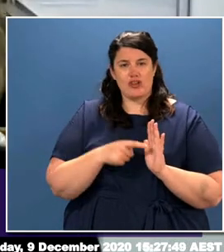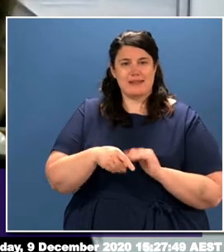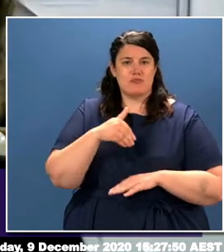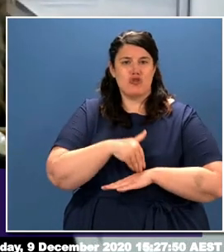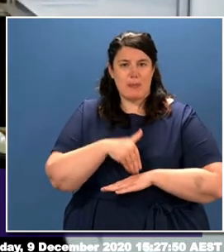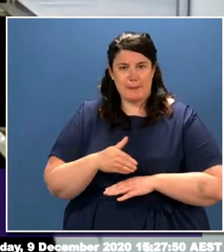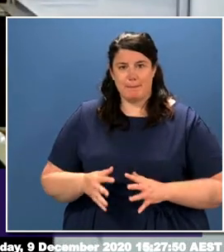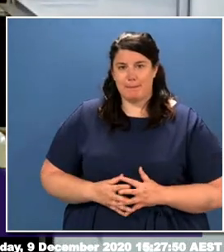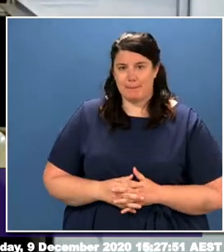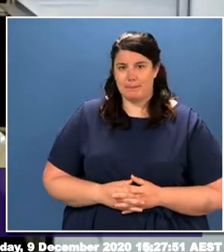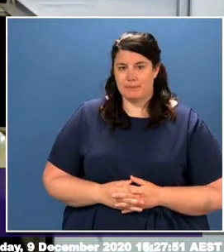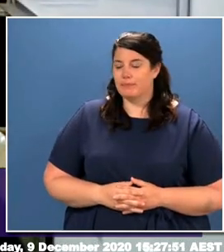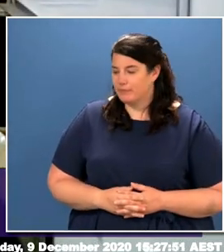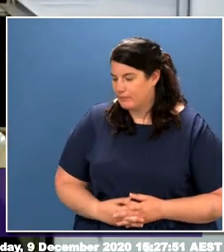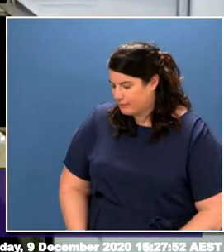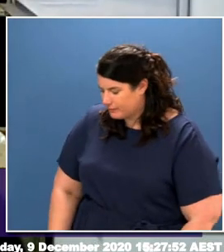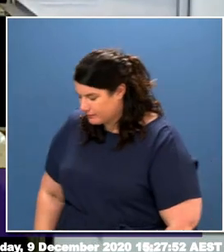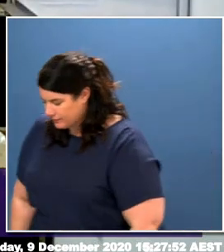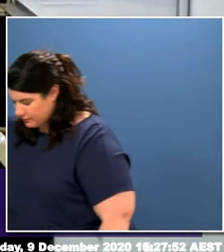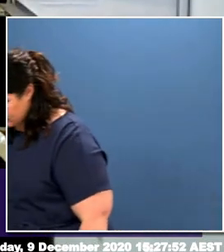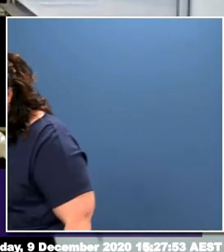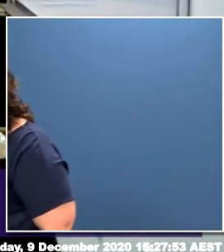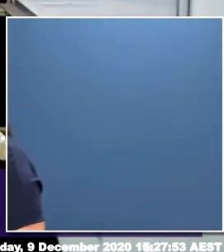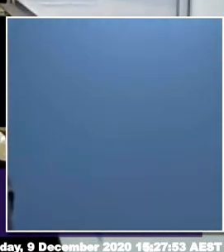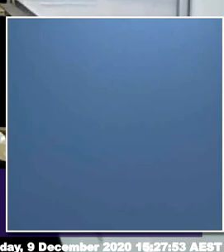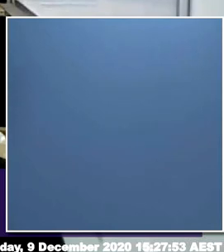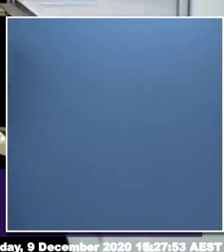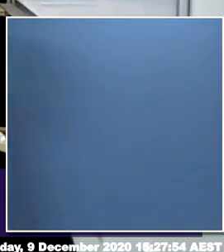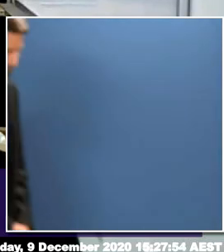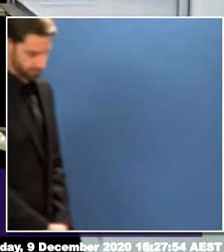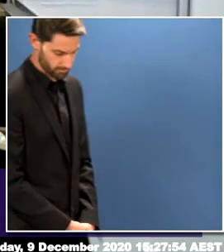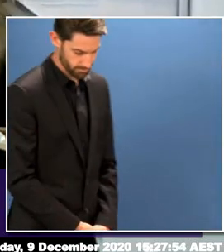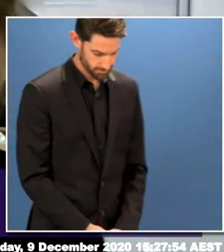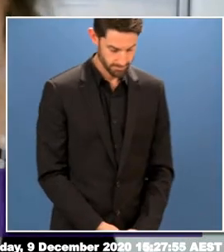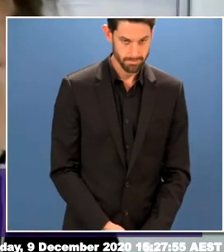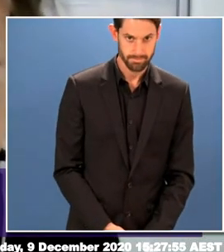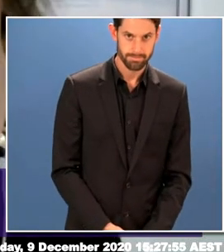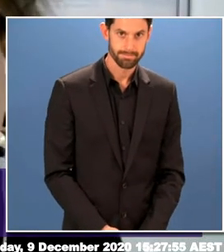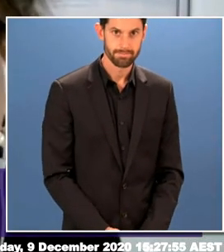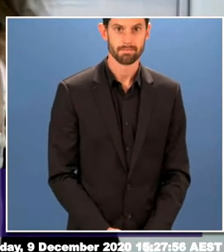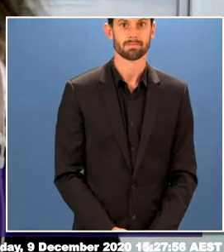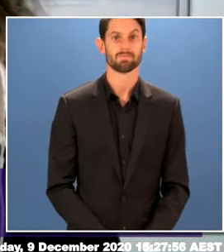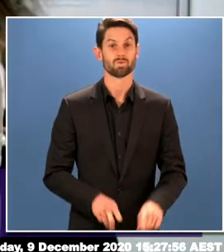So the other example about the, there is also the devaluation that happens